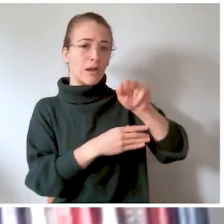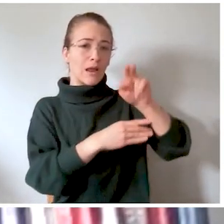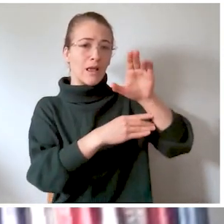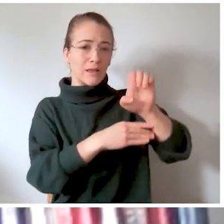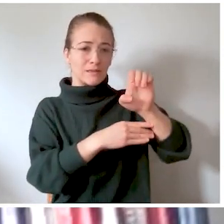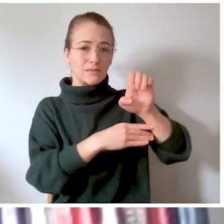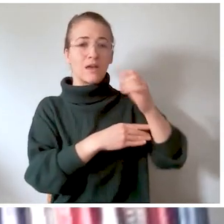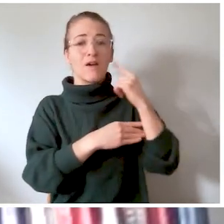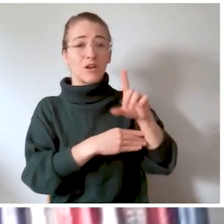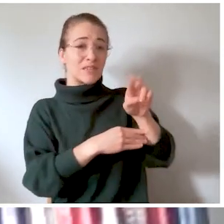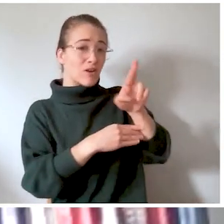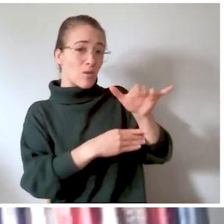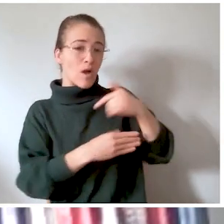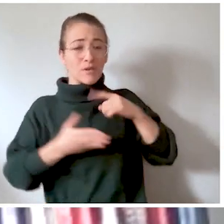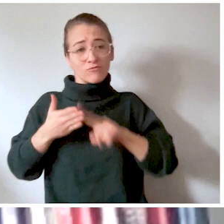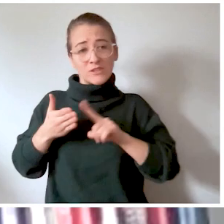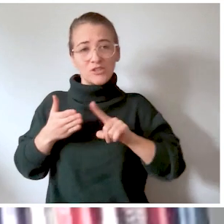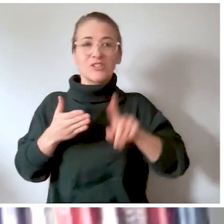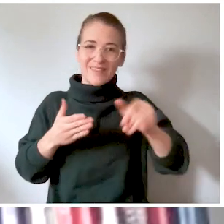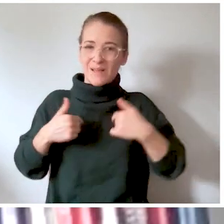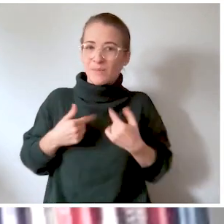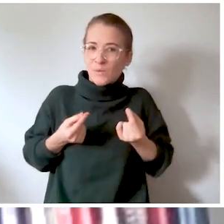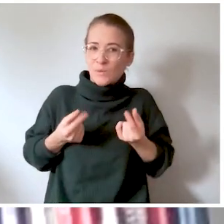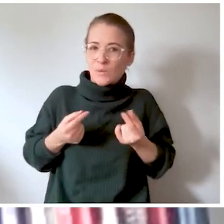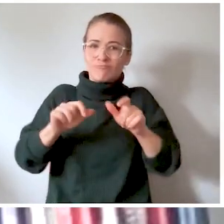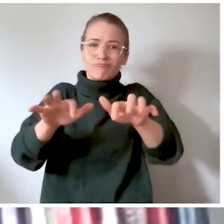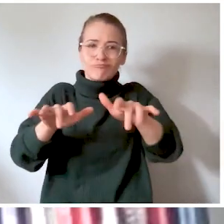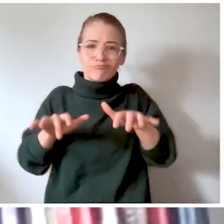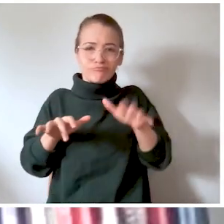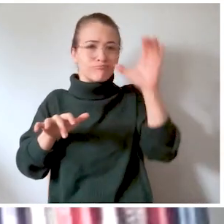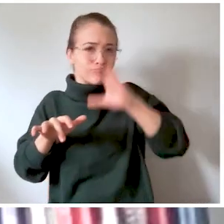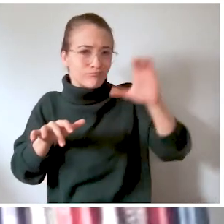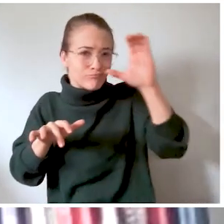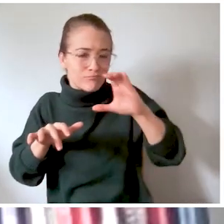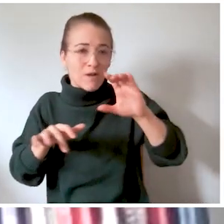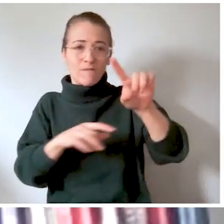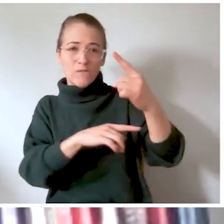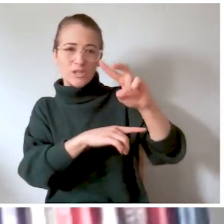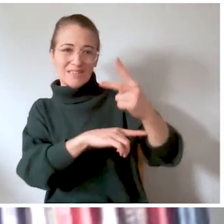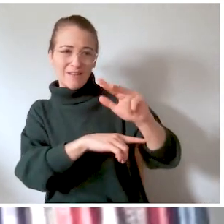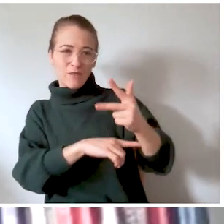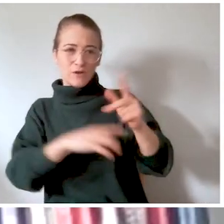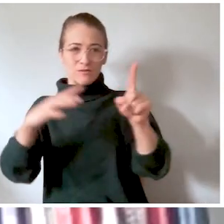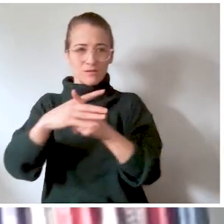for disability rights in New York, that's what I do. And nine times out of 10, either the first, second or third result in Google